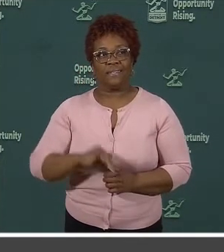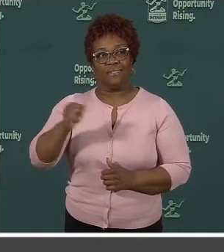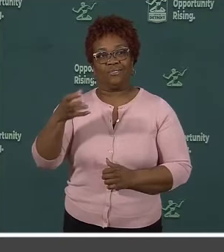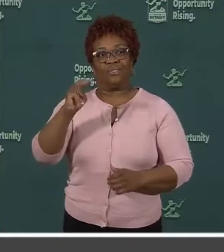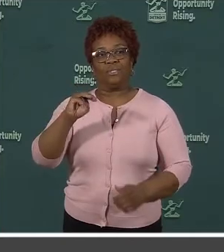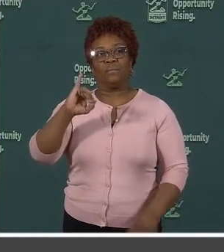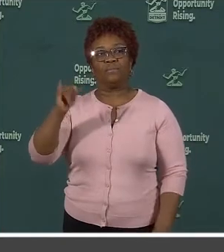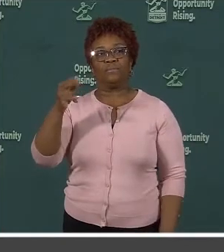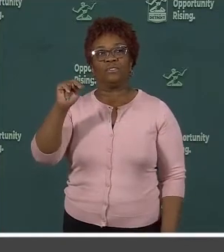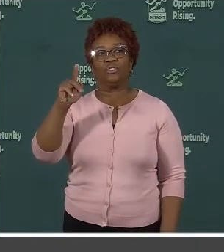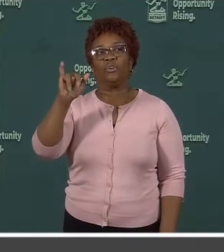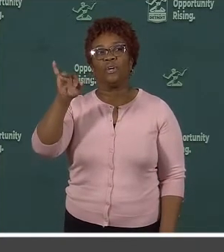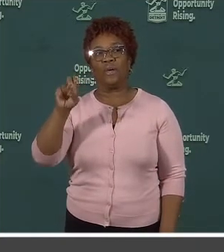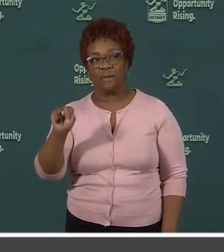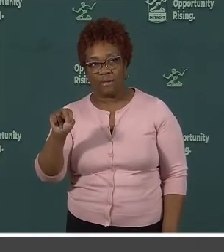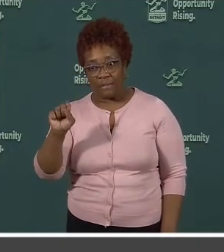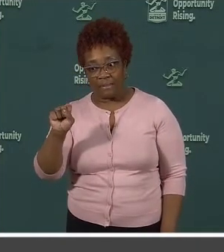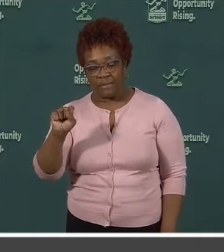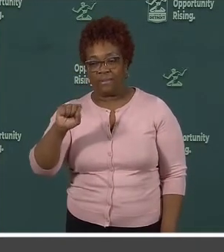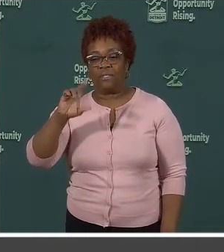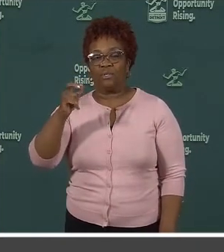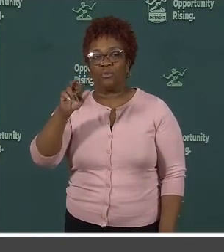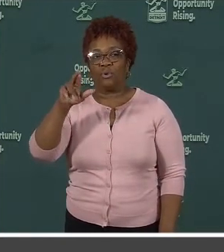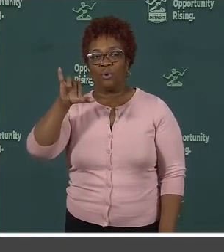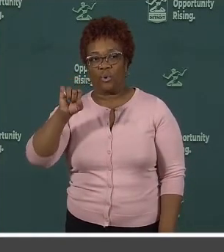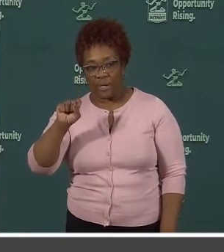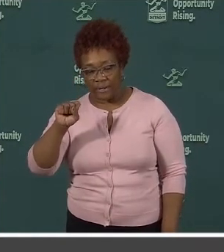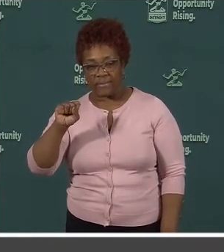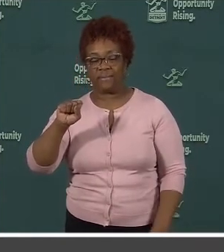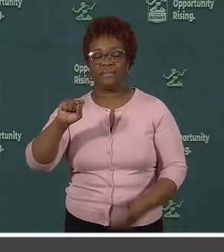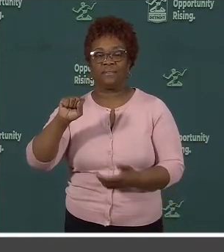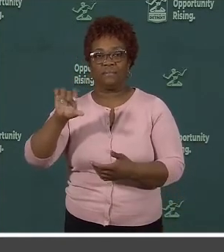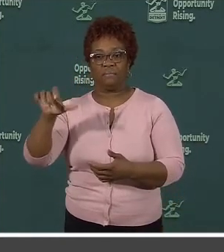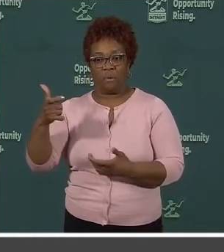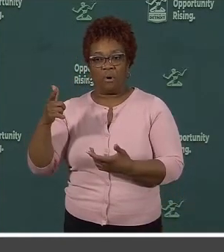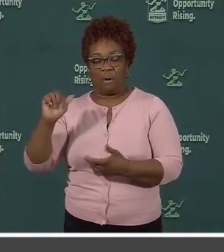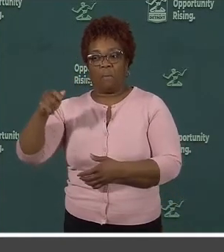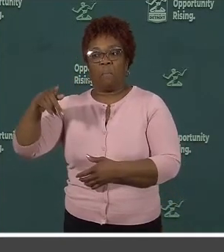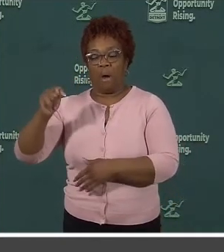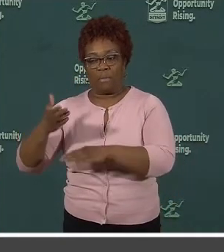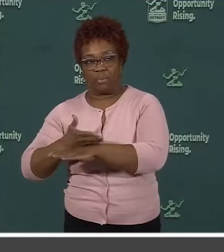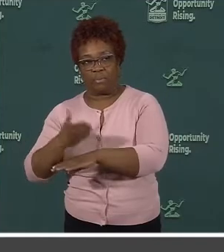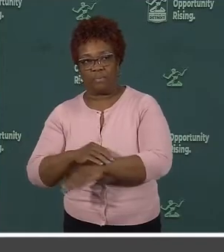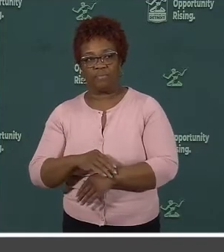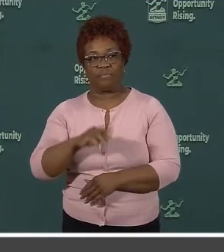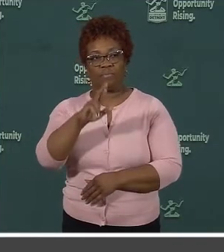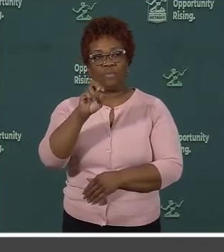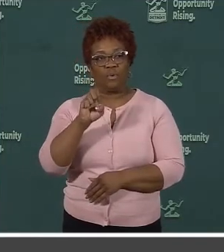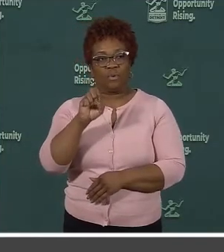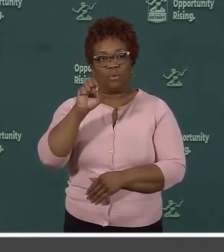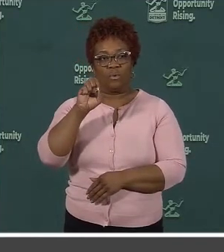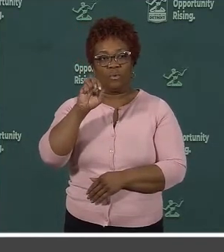TWO HUNDRED AND FOUR APARTMENTS THE REVEREND DR. JIM WHOULEY RESIDENCES ARE UNDER CONSTRUCTION ON WOODWARD ACROSS